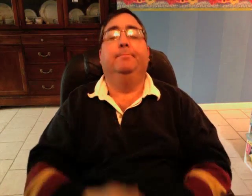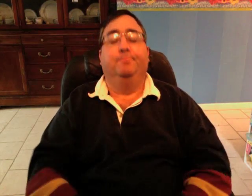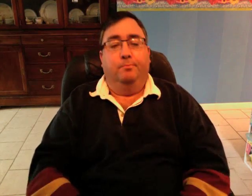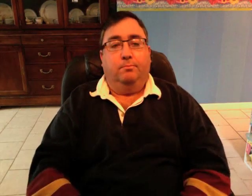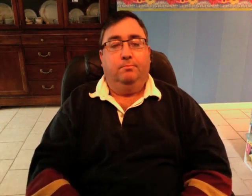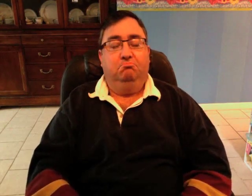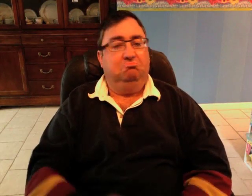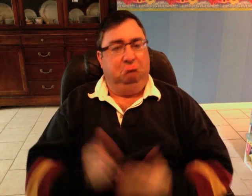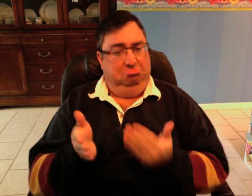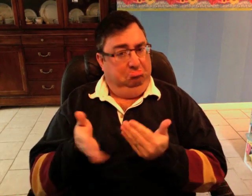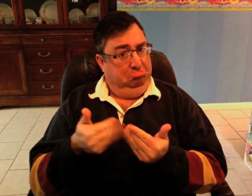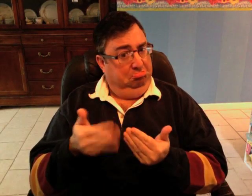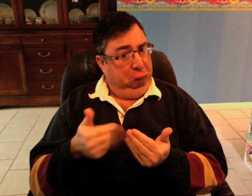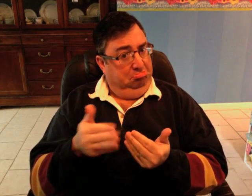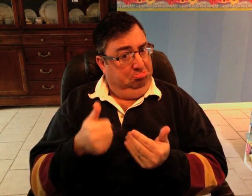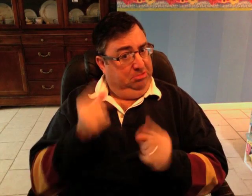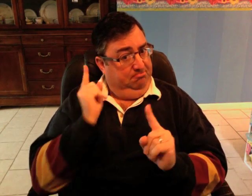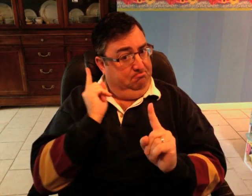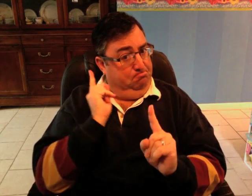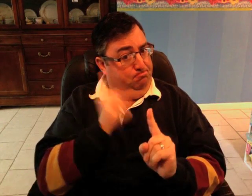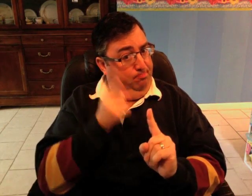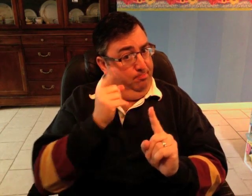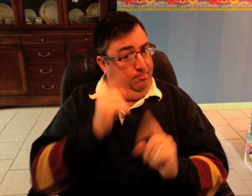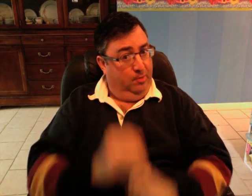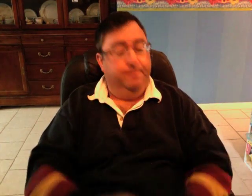Easy way to make that point!